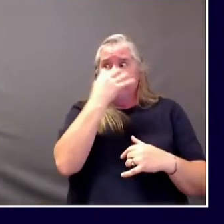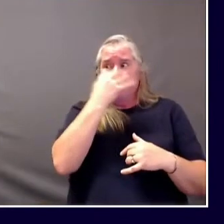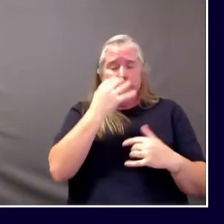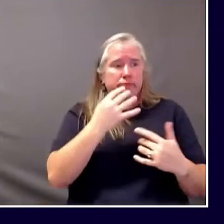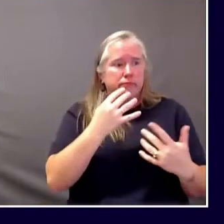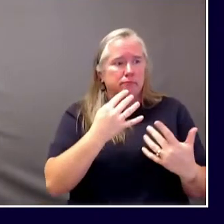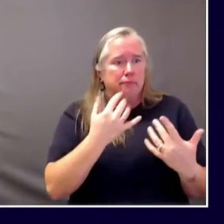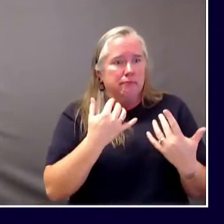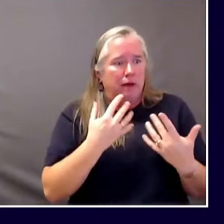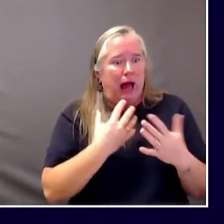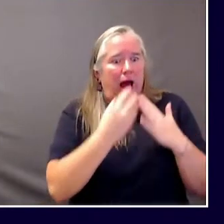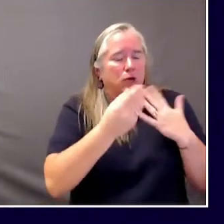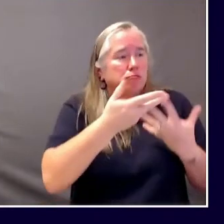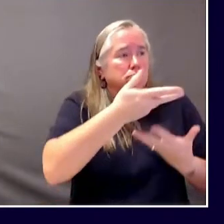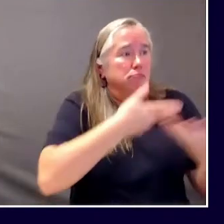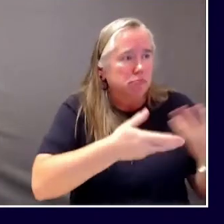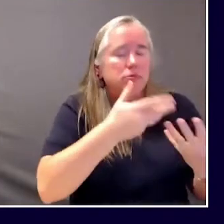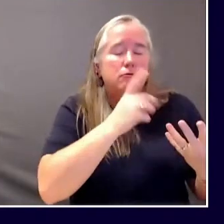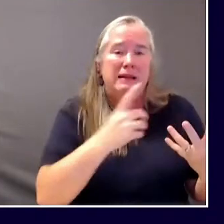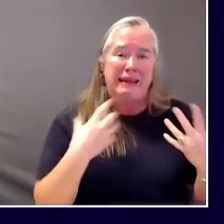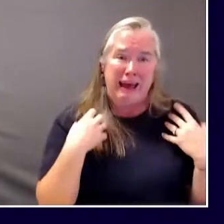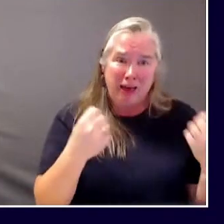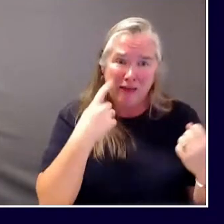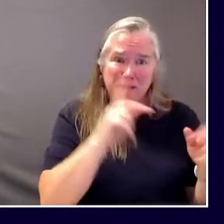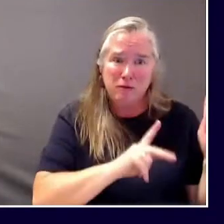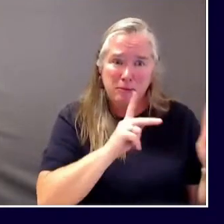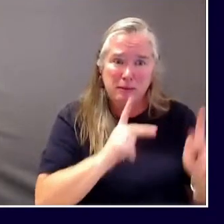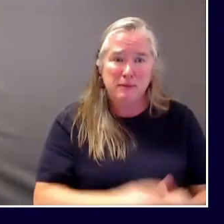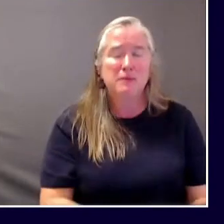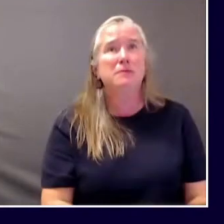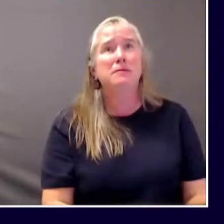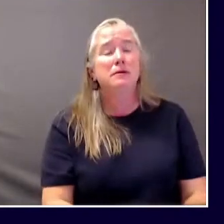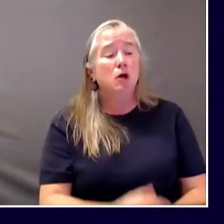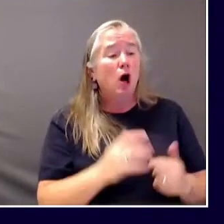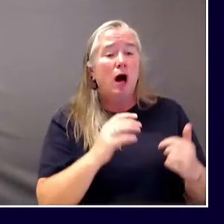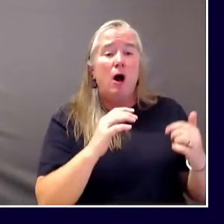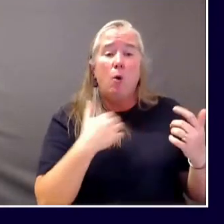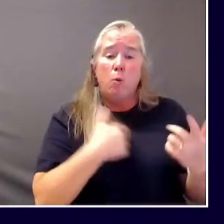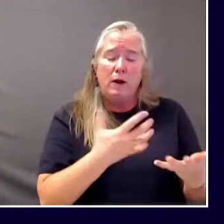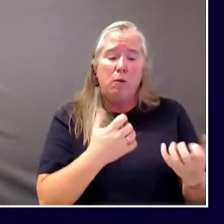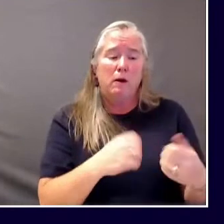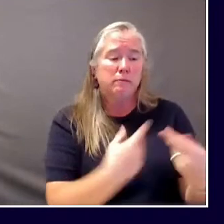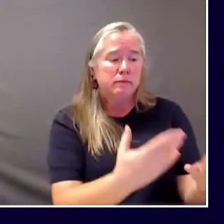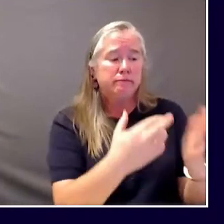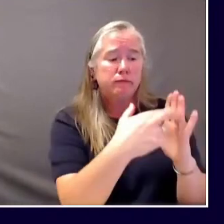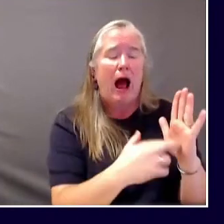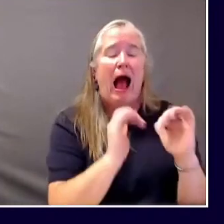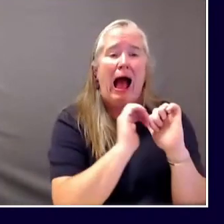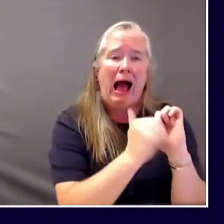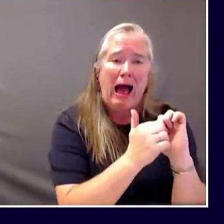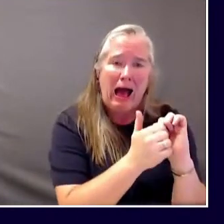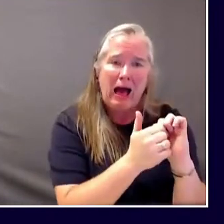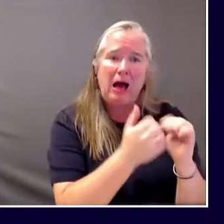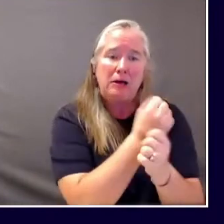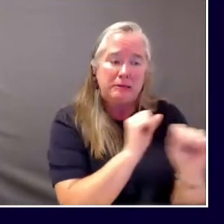of these our capacity limits and guidelines guidance is that we